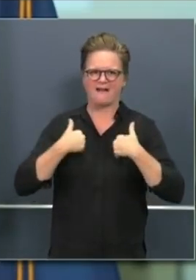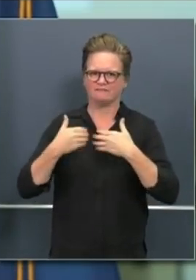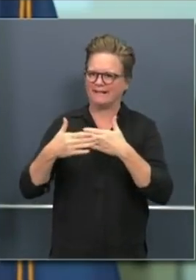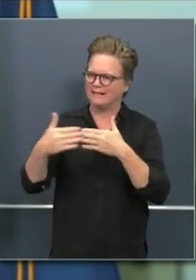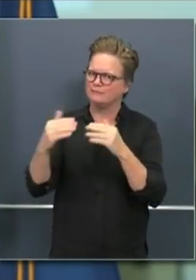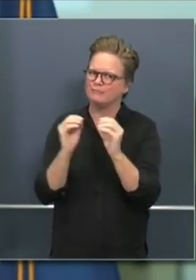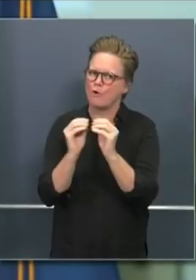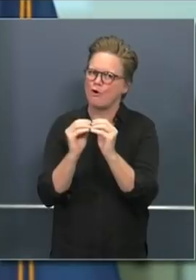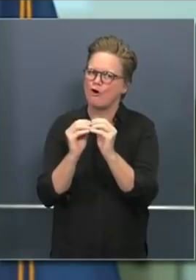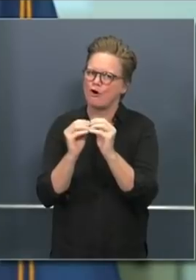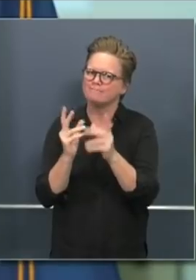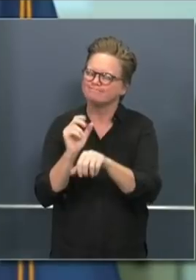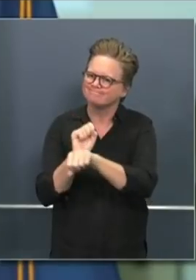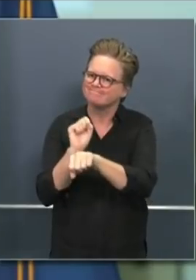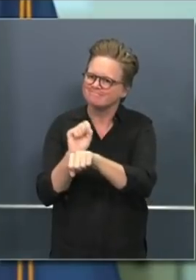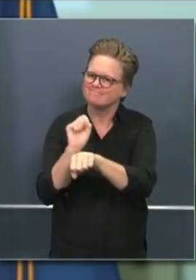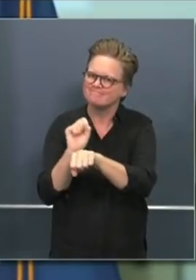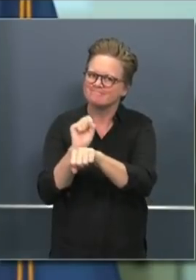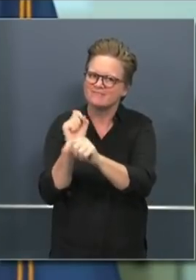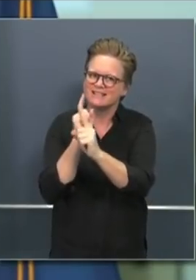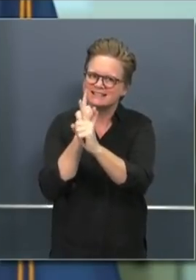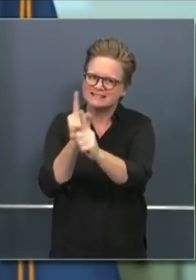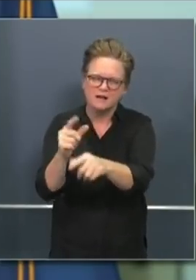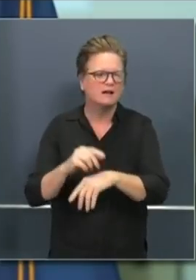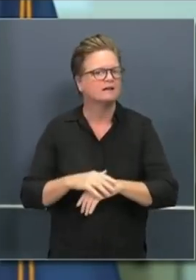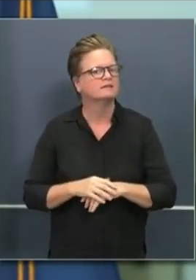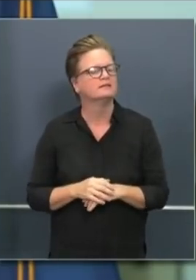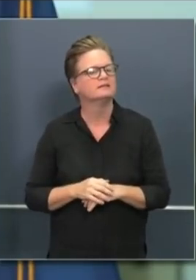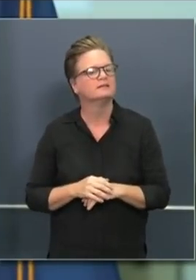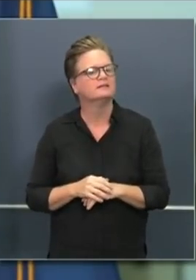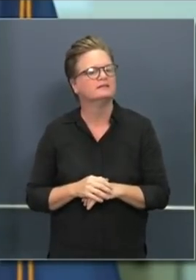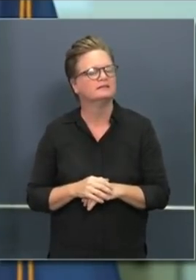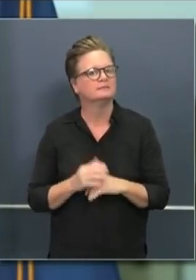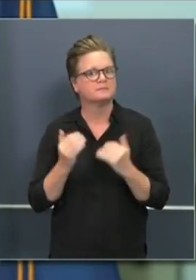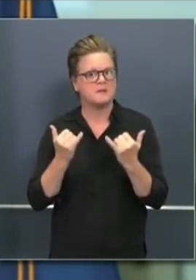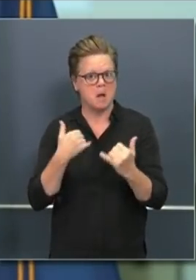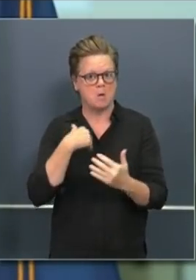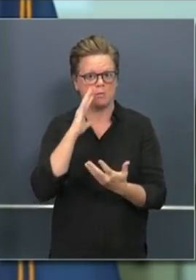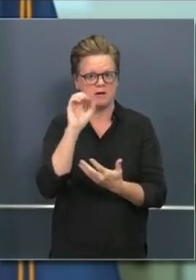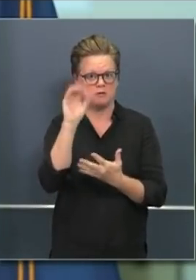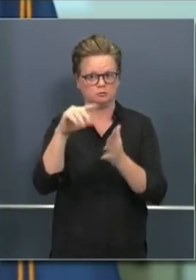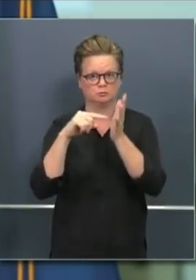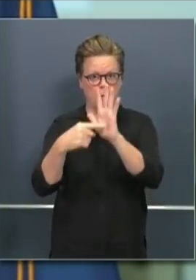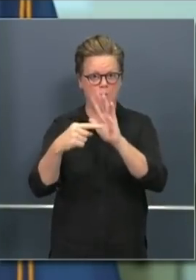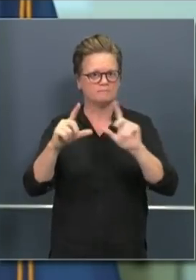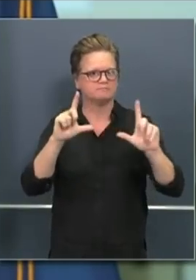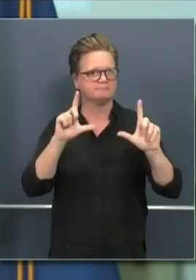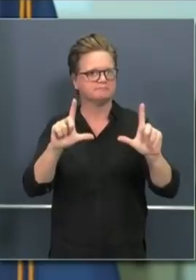AND WE CONTINUE TO HAVE A LOT OF WORK TO DO. I WANT TO JUST BEGIN WITH THE FOLLOWING SLIDE.